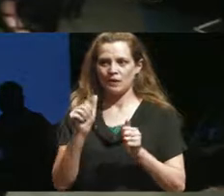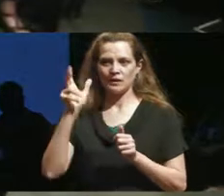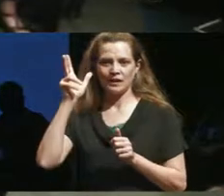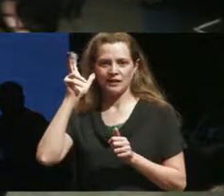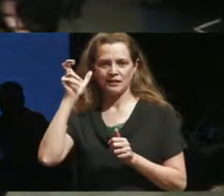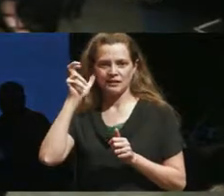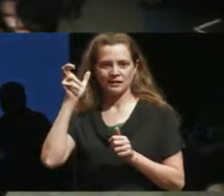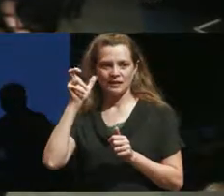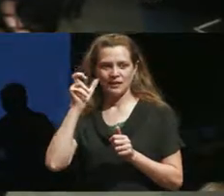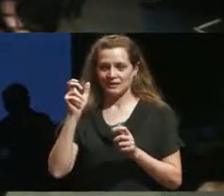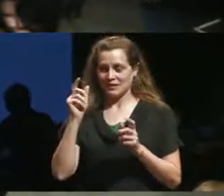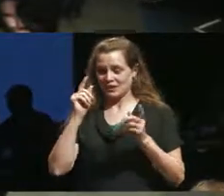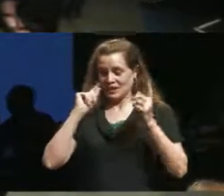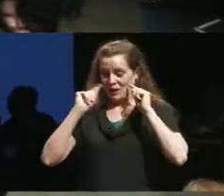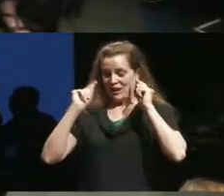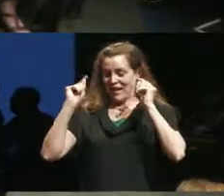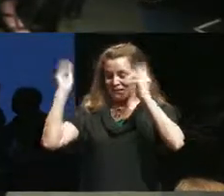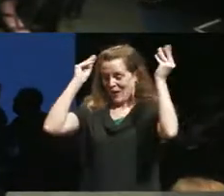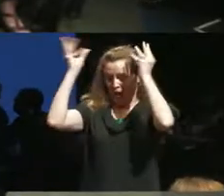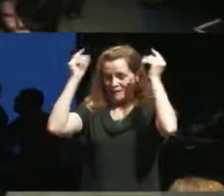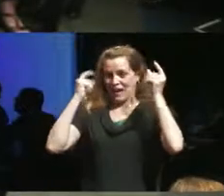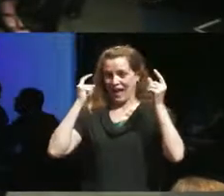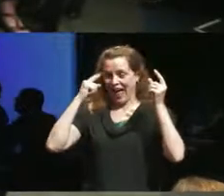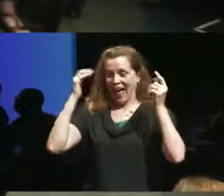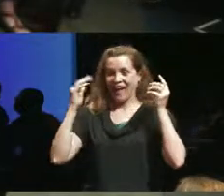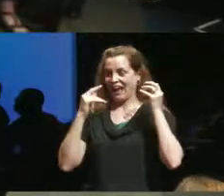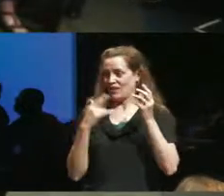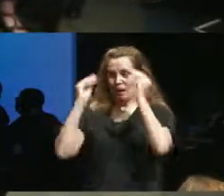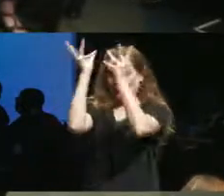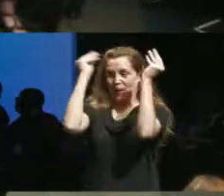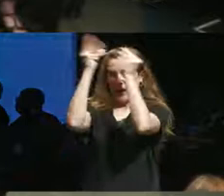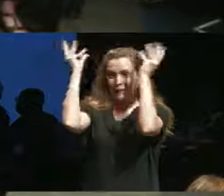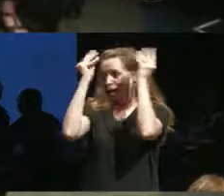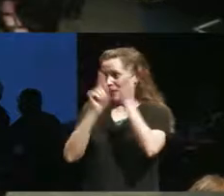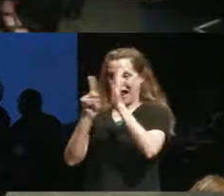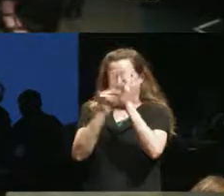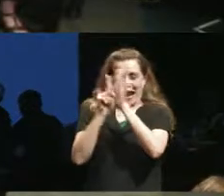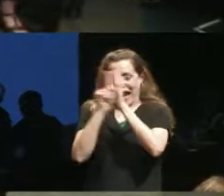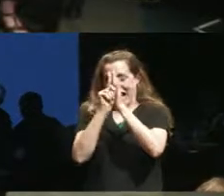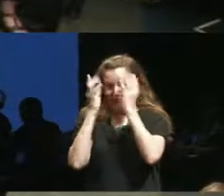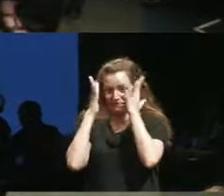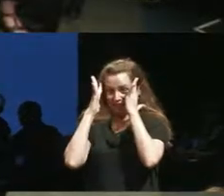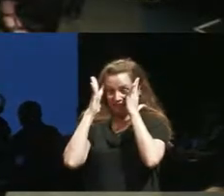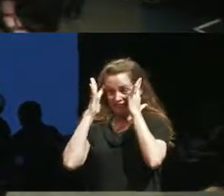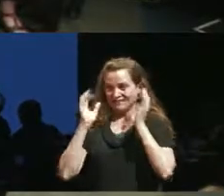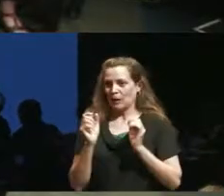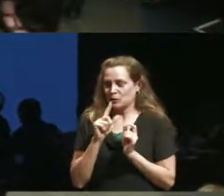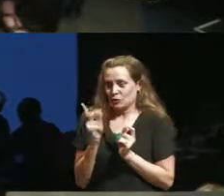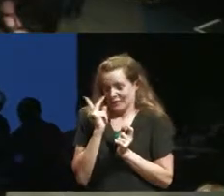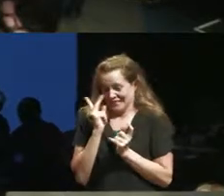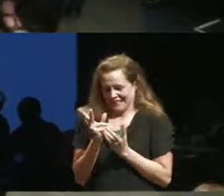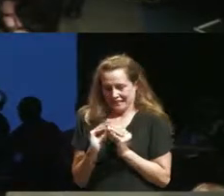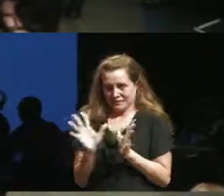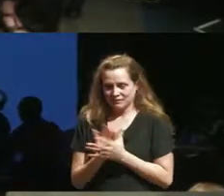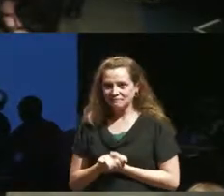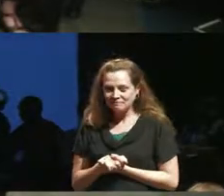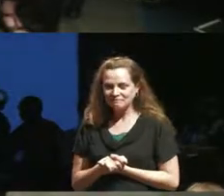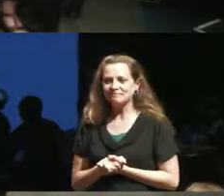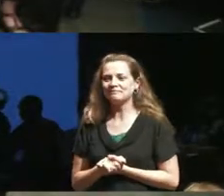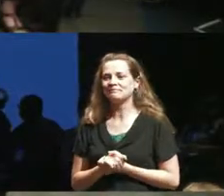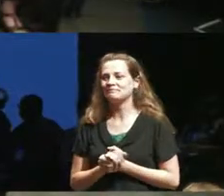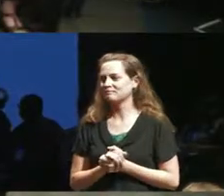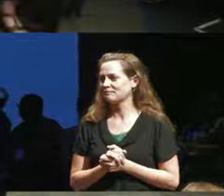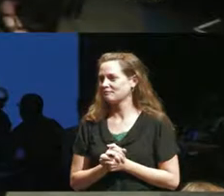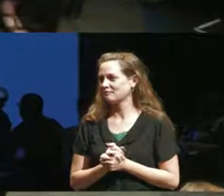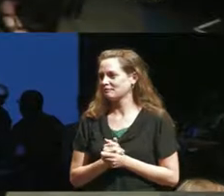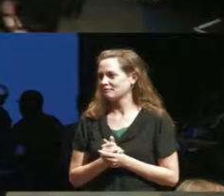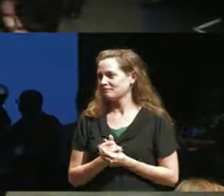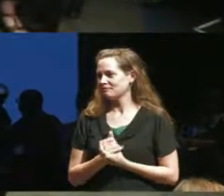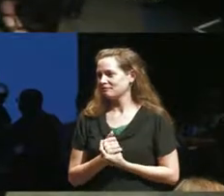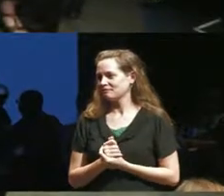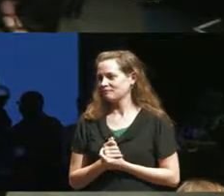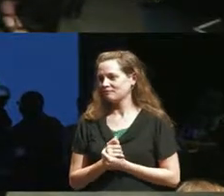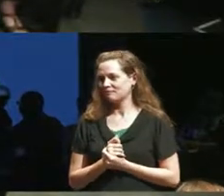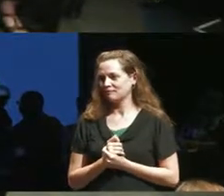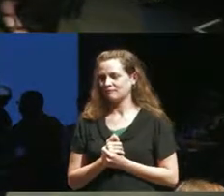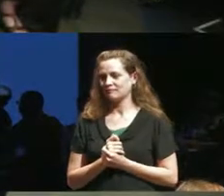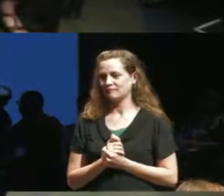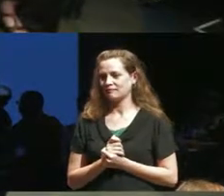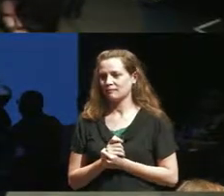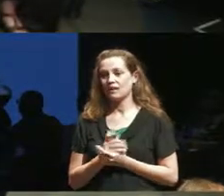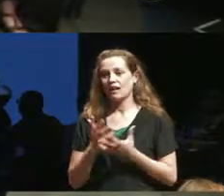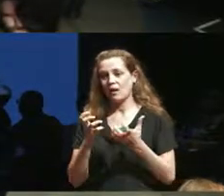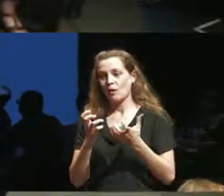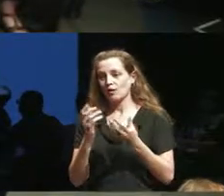blowing up in my head I see them I guess but I'd like to say is something that